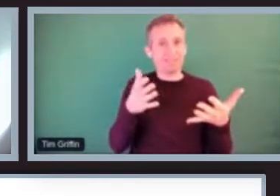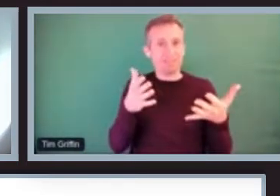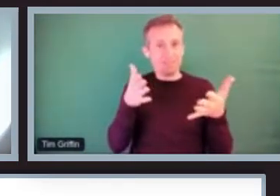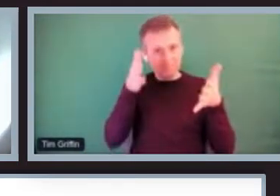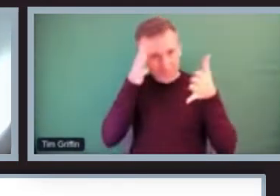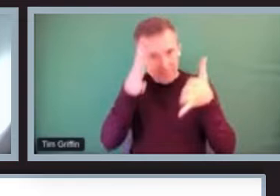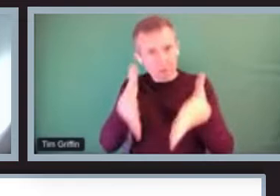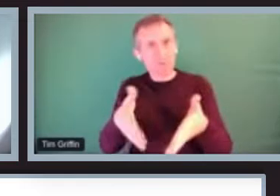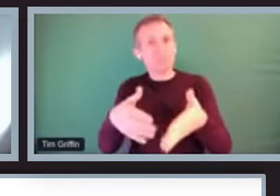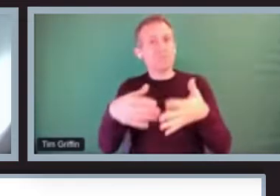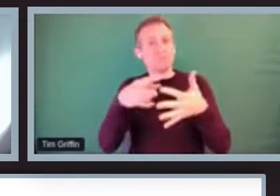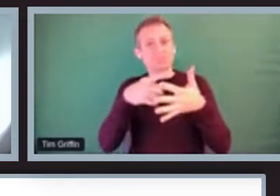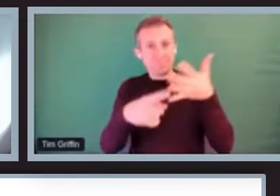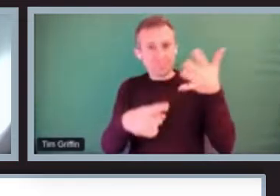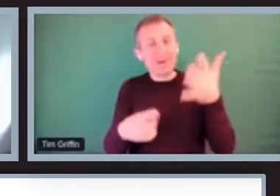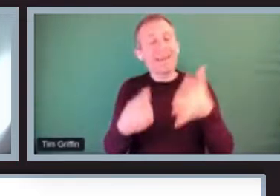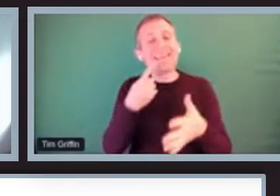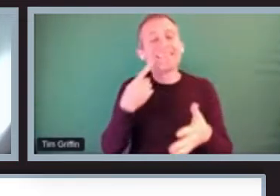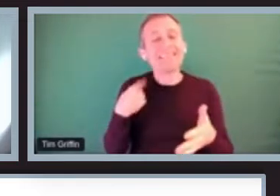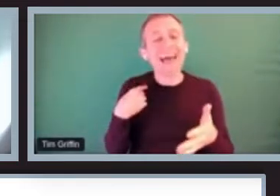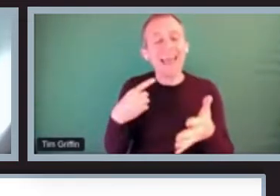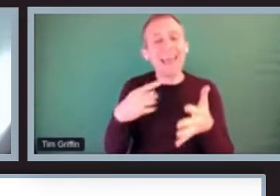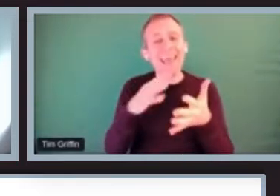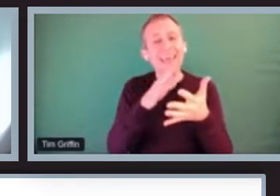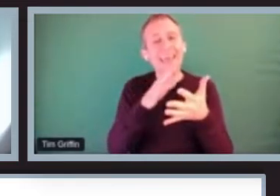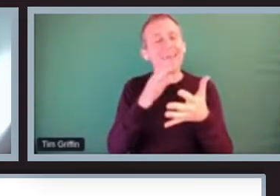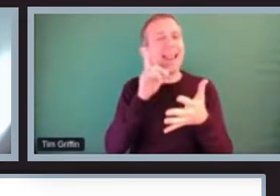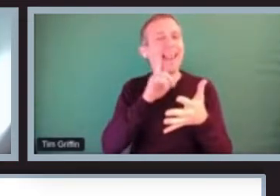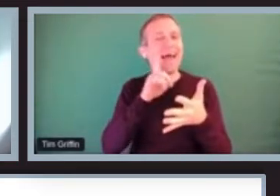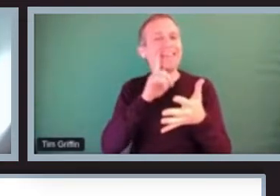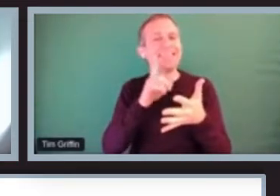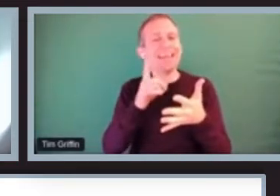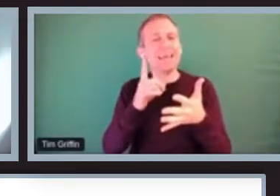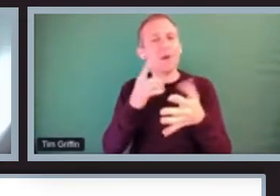Yesterday, Heather from Sky Scanner was saying about or talking about the work that they